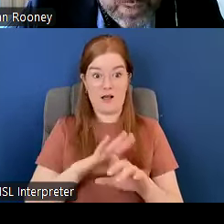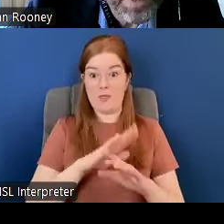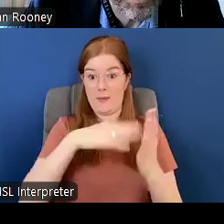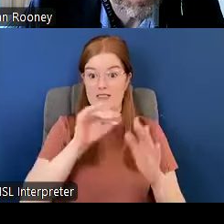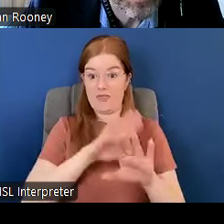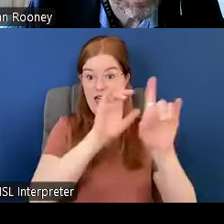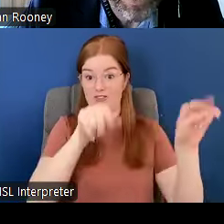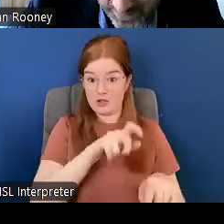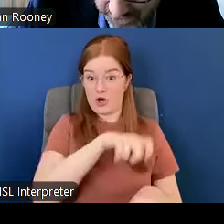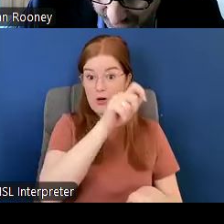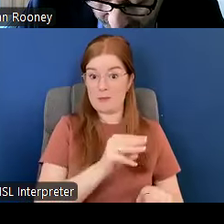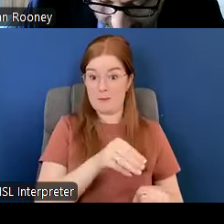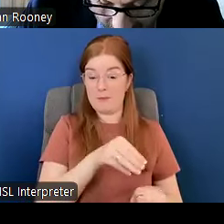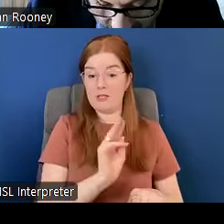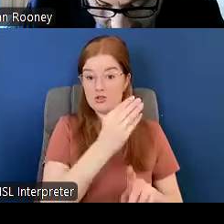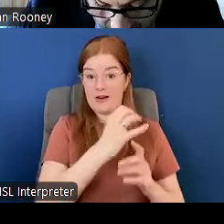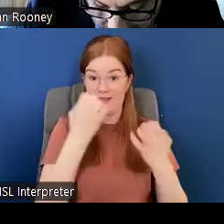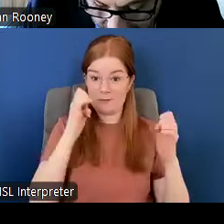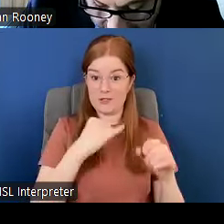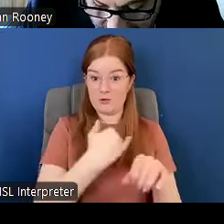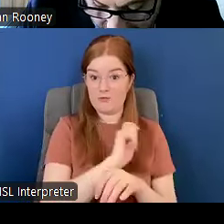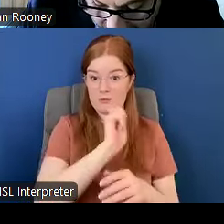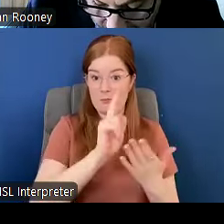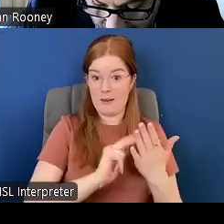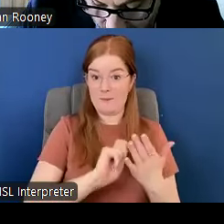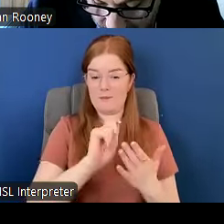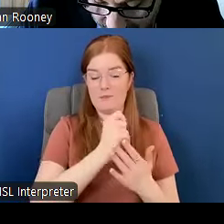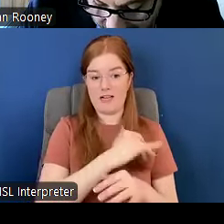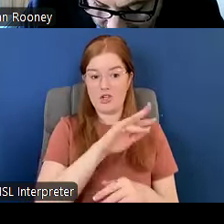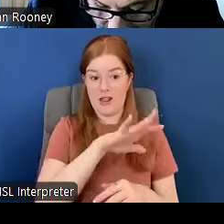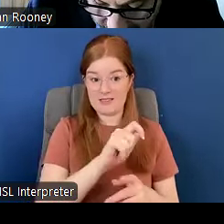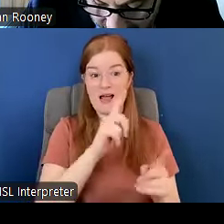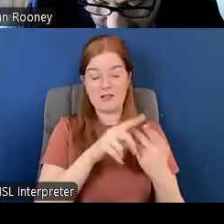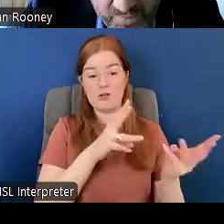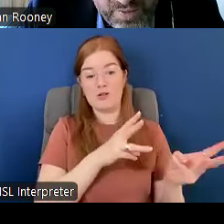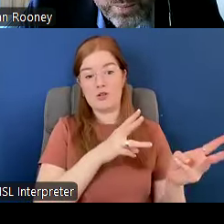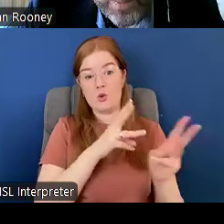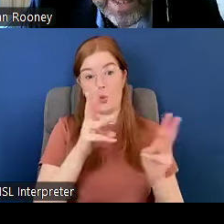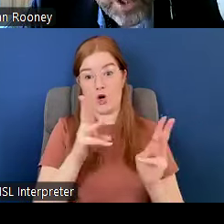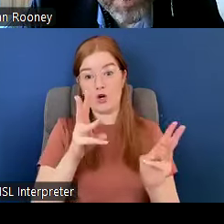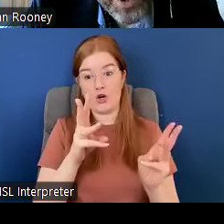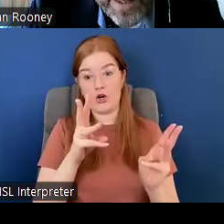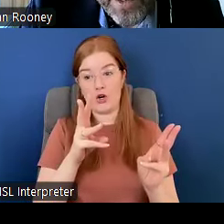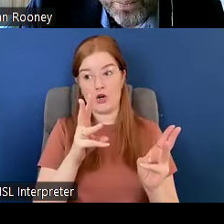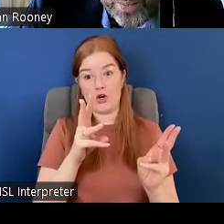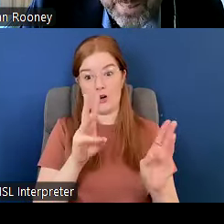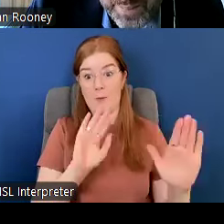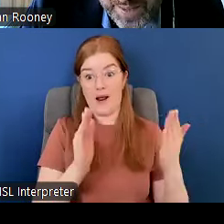tallest picture in the exhibition, and the work on the juxtaposition of this with a